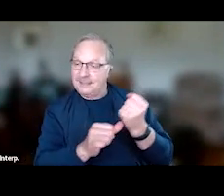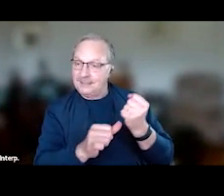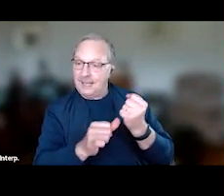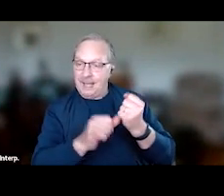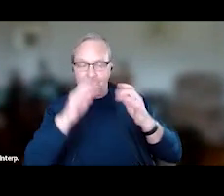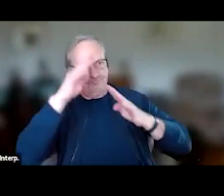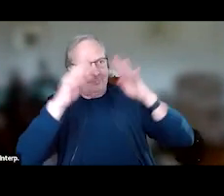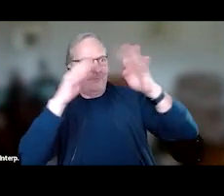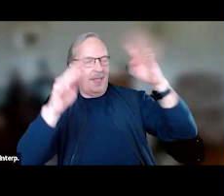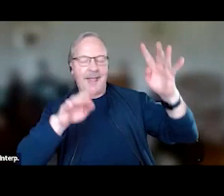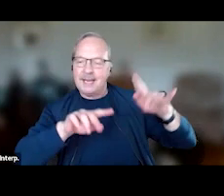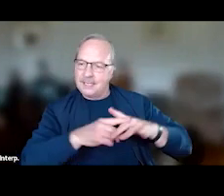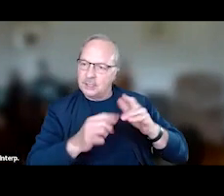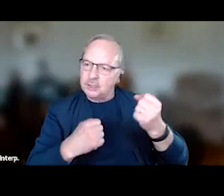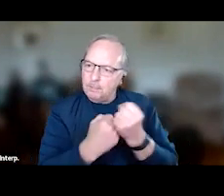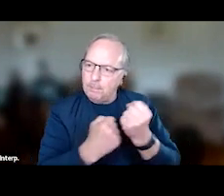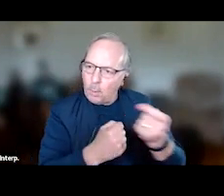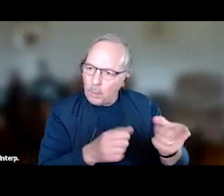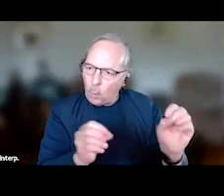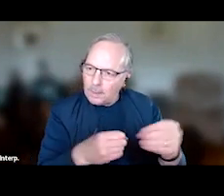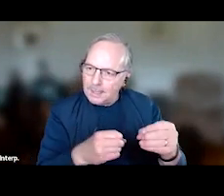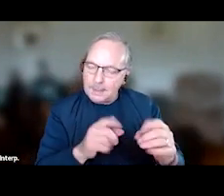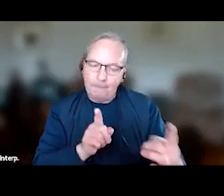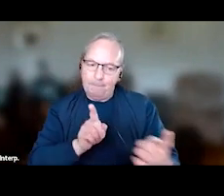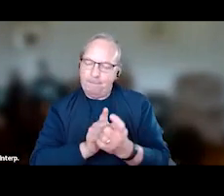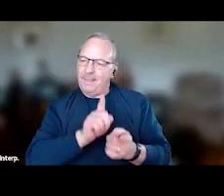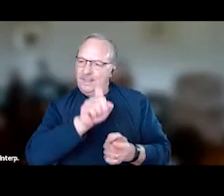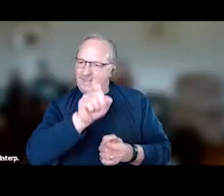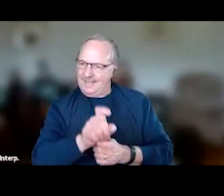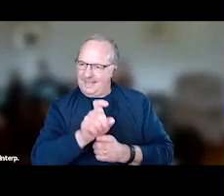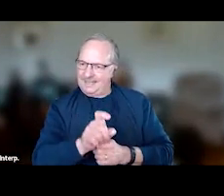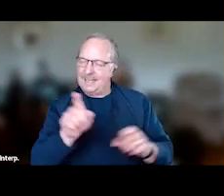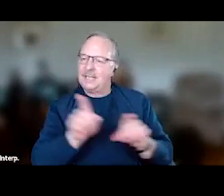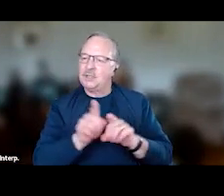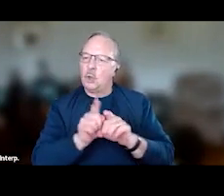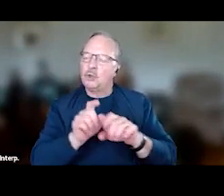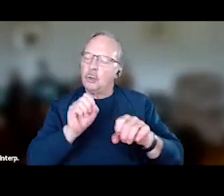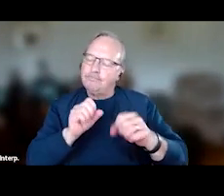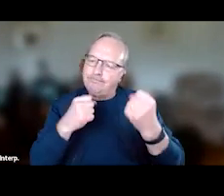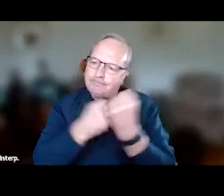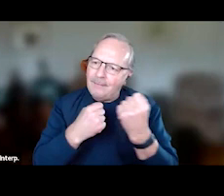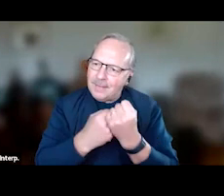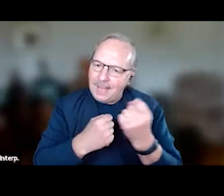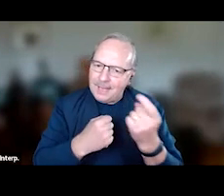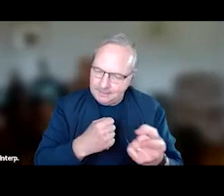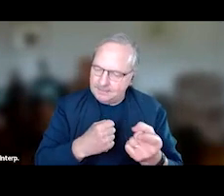to support the organizations to meet their needs, as well as advocate and mean this on behalf of the community